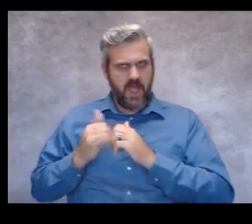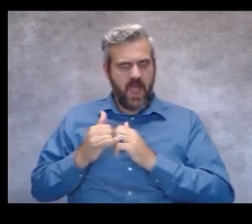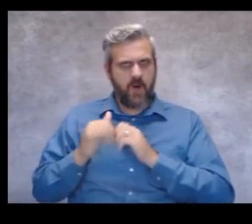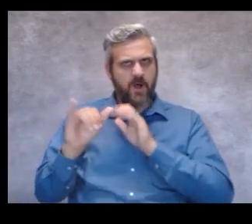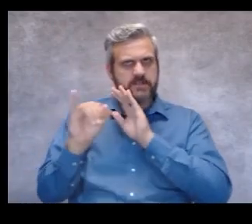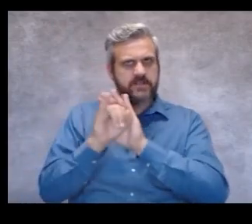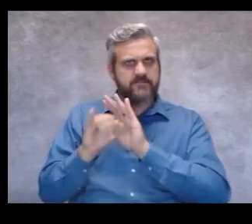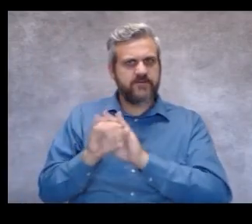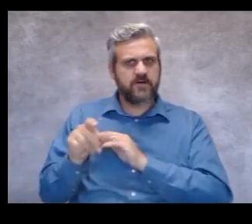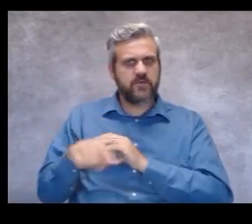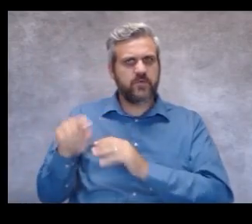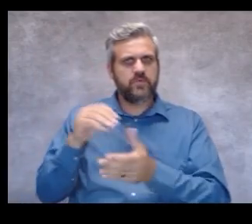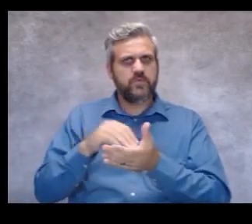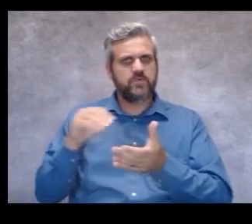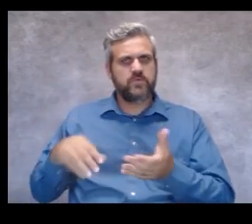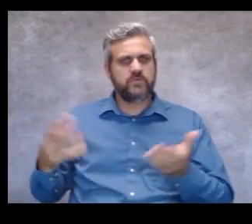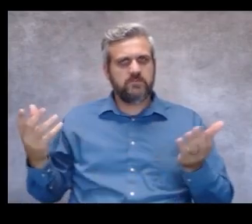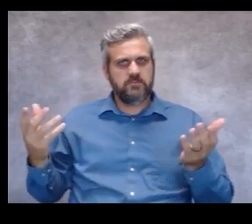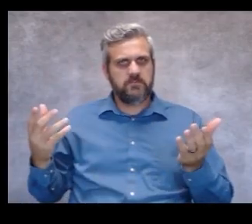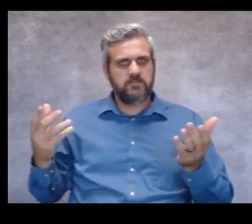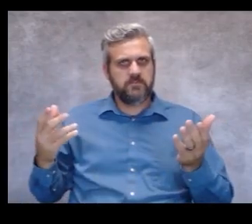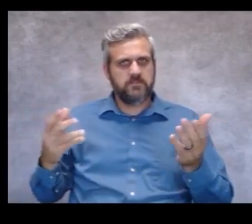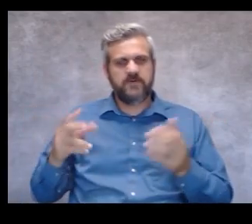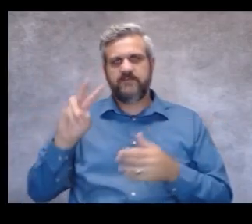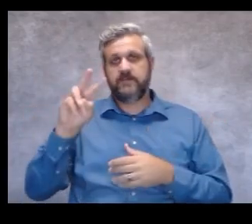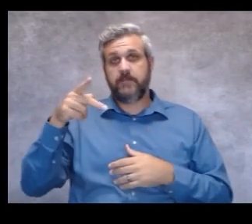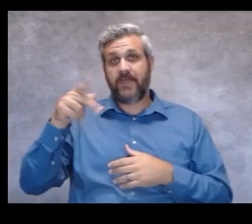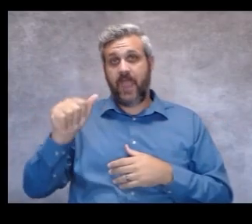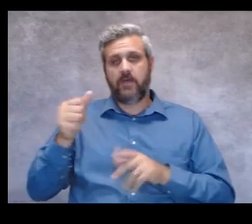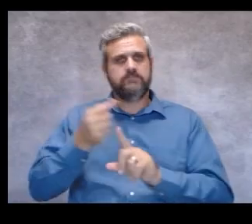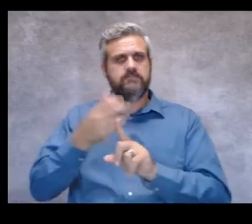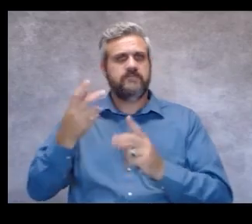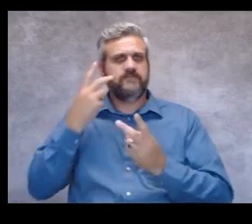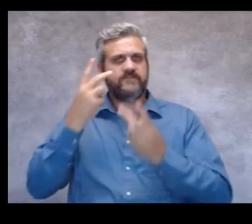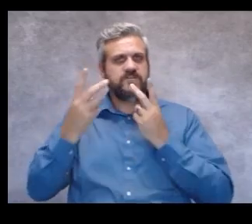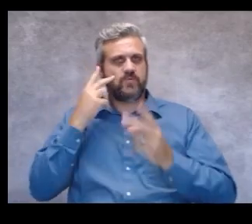district identifying these students? For VPA, which is the visual and performing